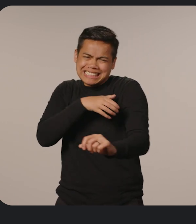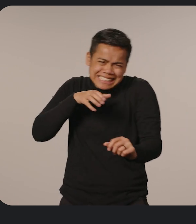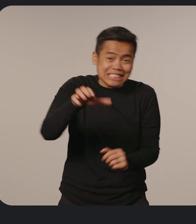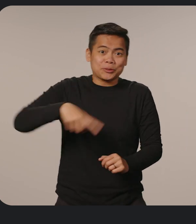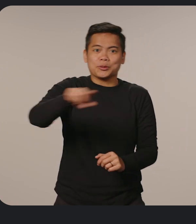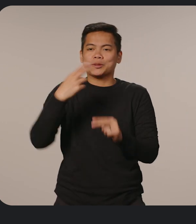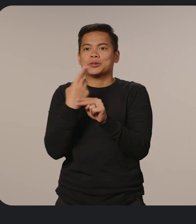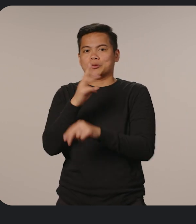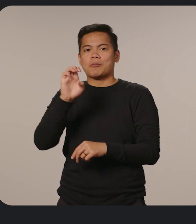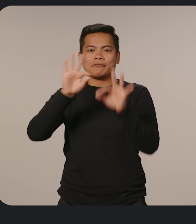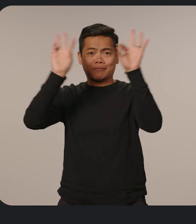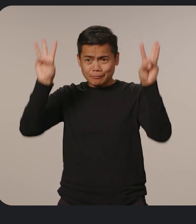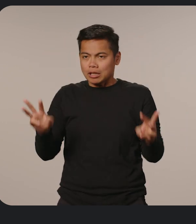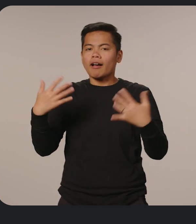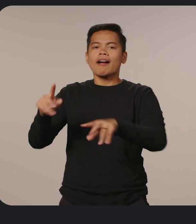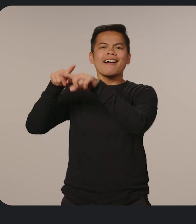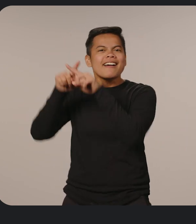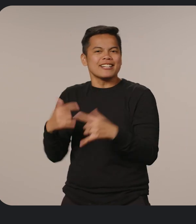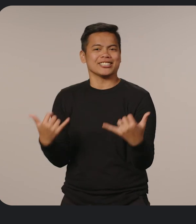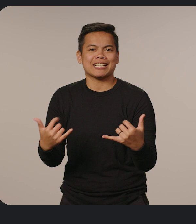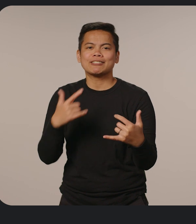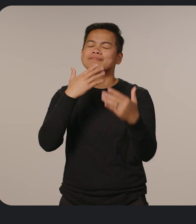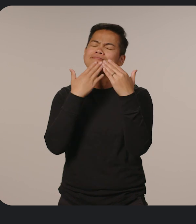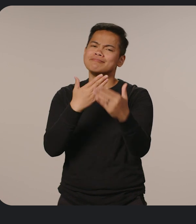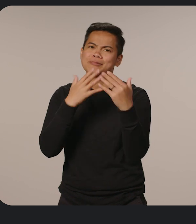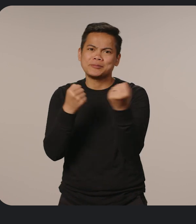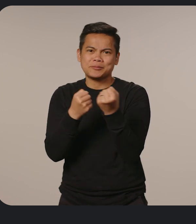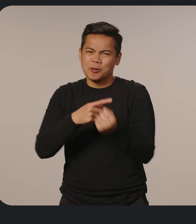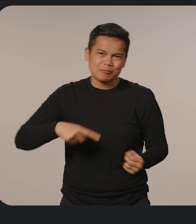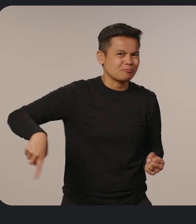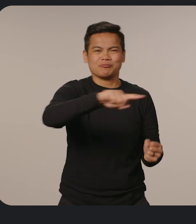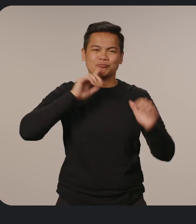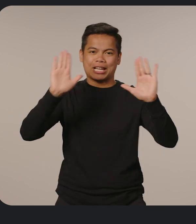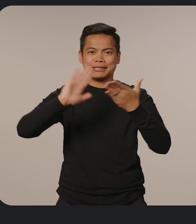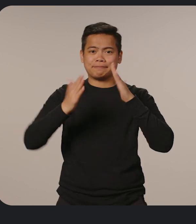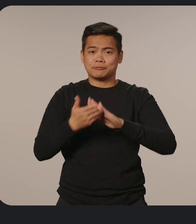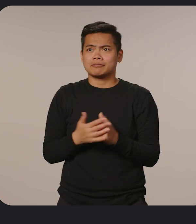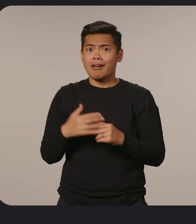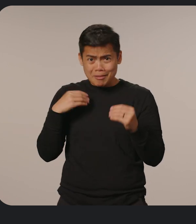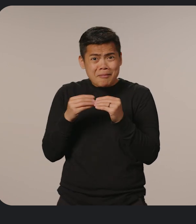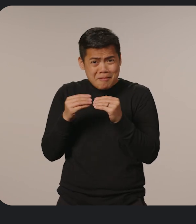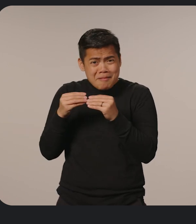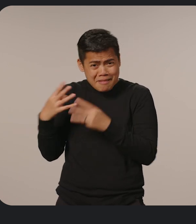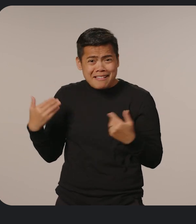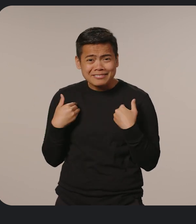web Frameworks that you already depend on today and we're thankful for the support of our great community